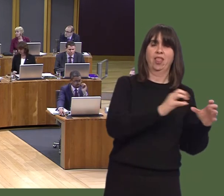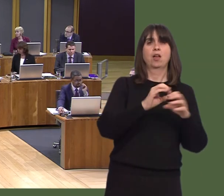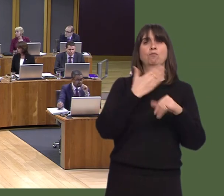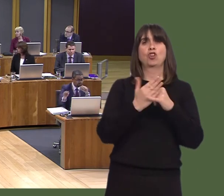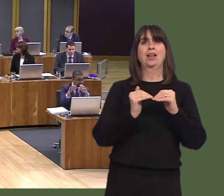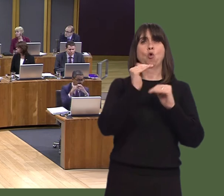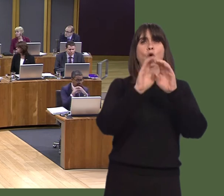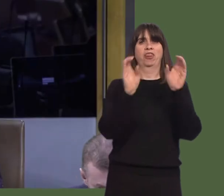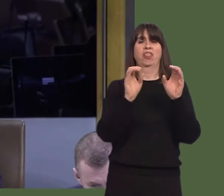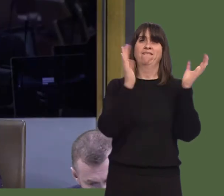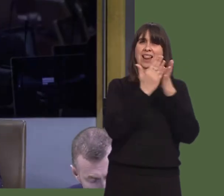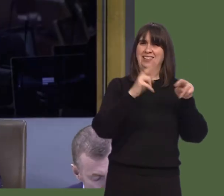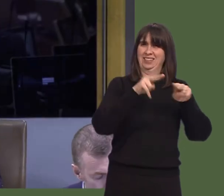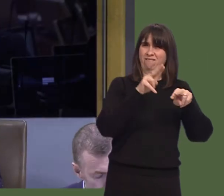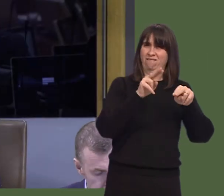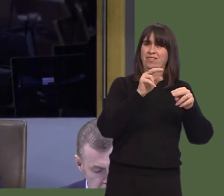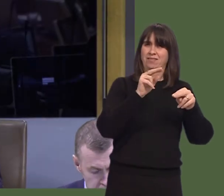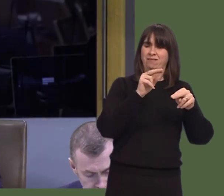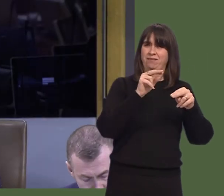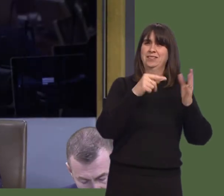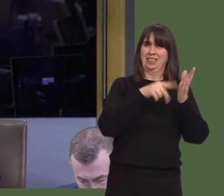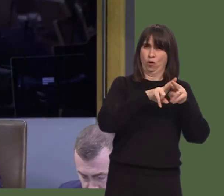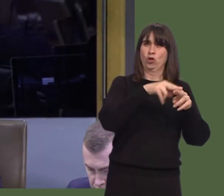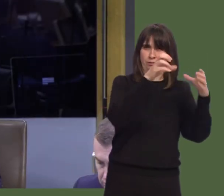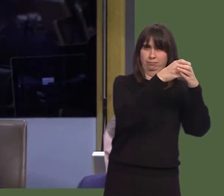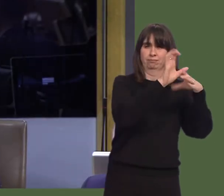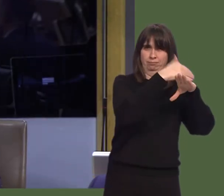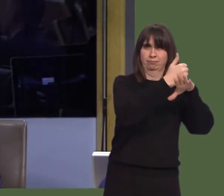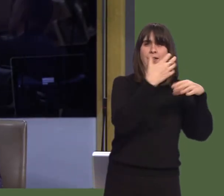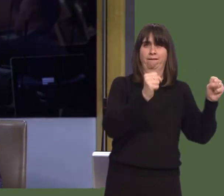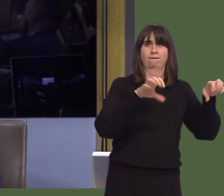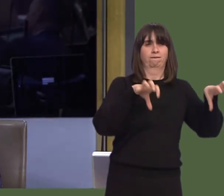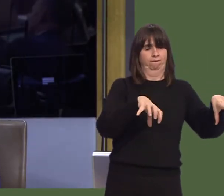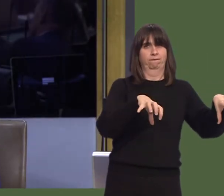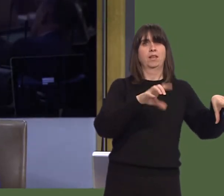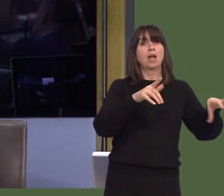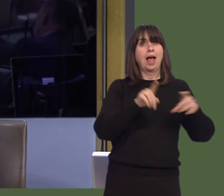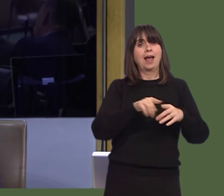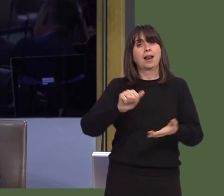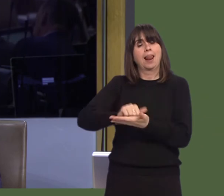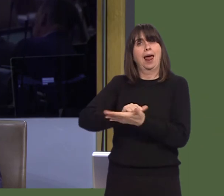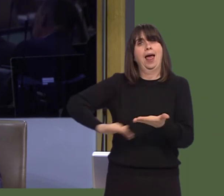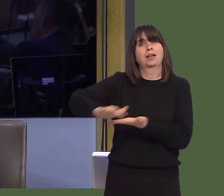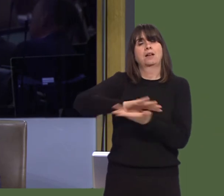We know, from the apology you gave last week, that you don't give apologies that easily, in fairness, in coming to this Chamber because of the misinformation that that health board